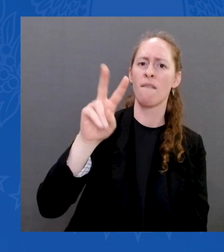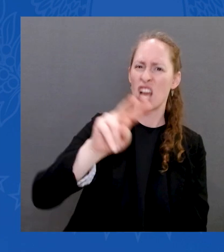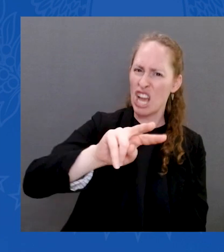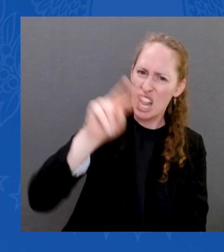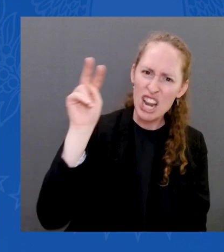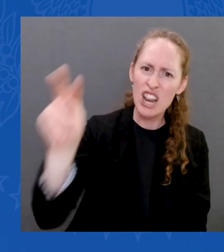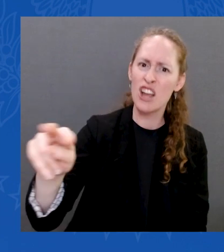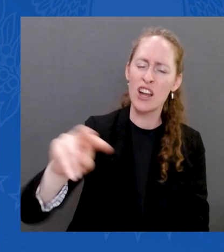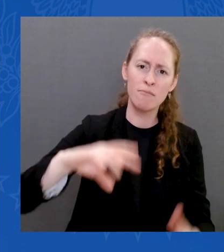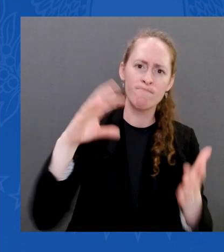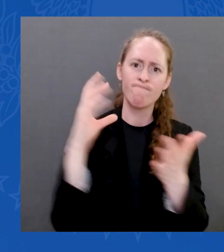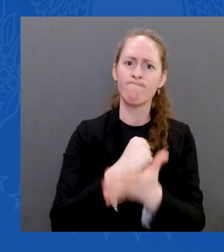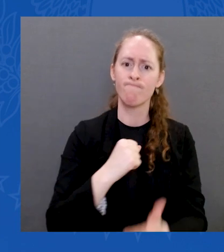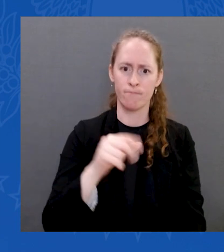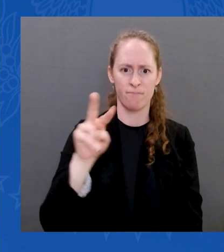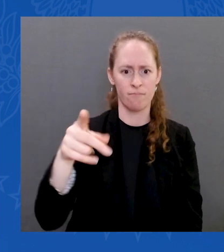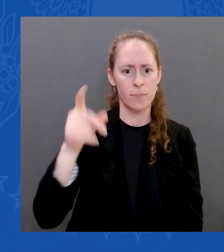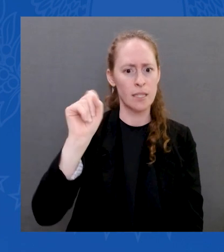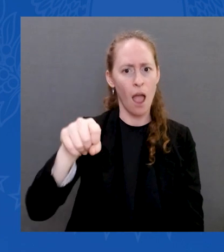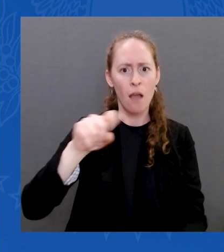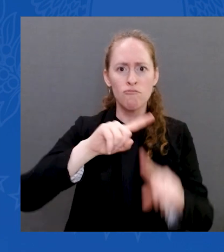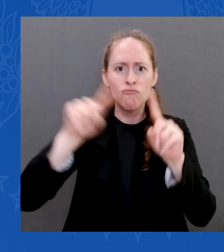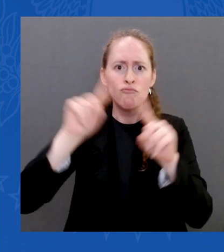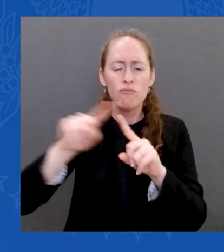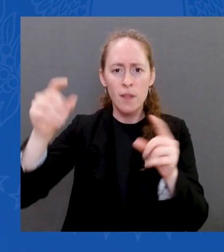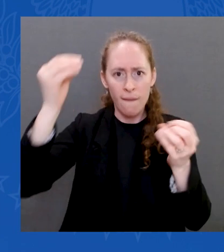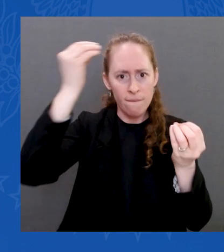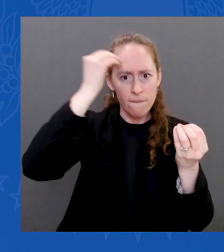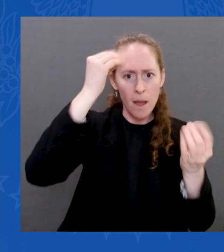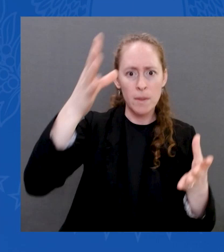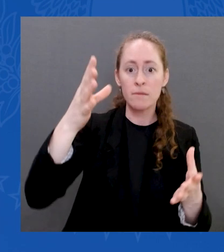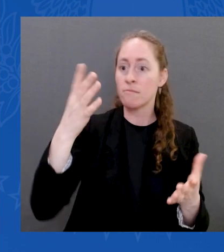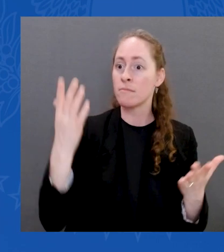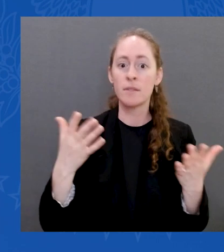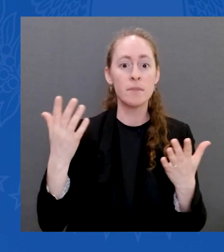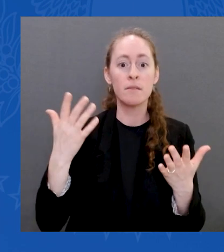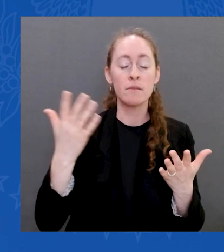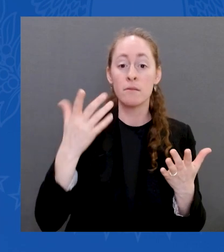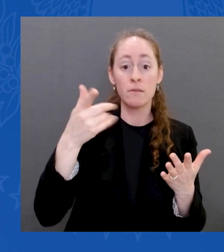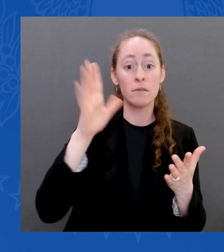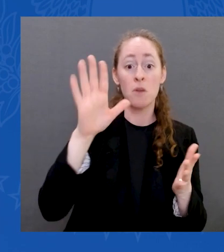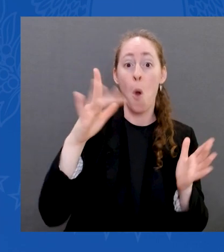your entire student debt wiped out, because you are teaching and that's considered a vital profession.